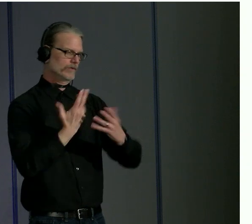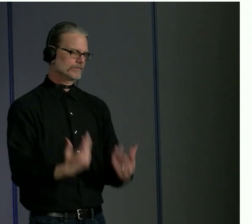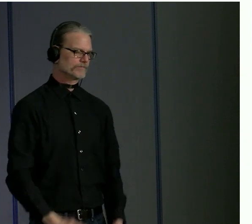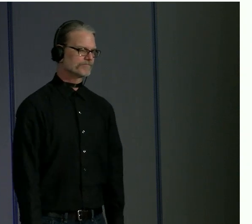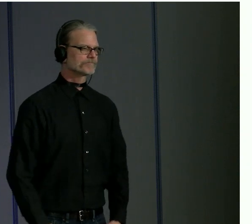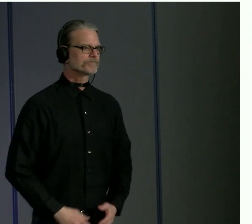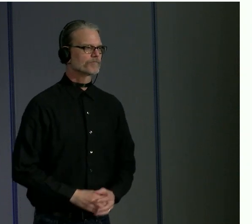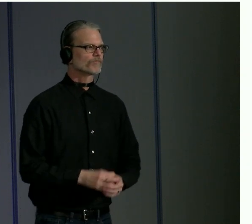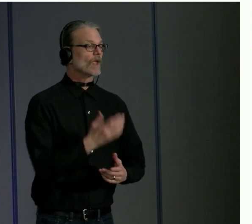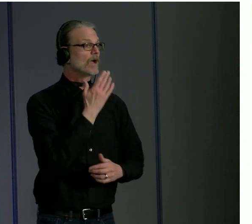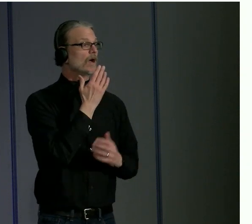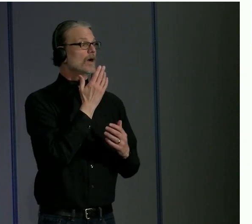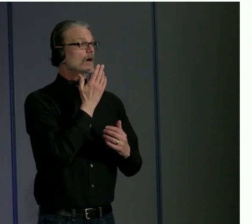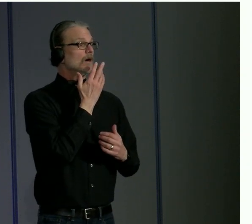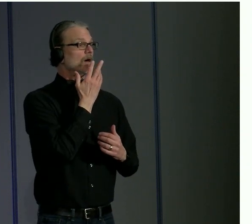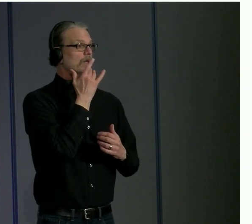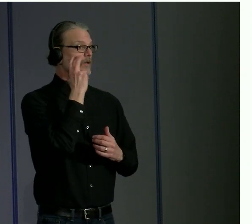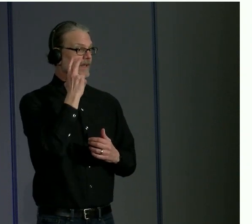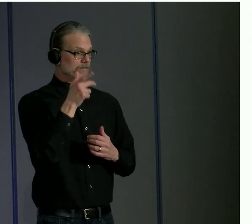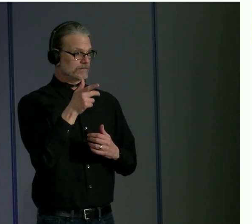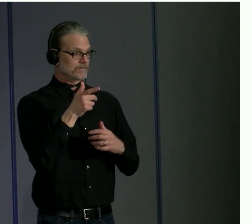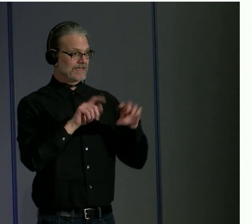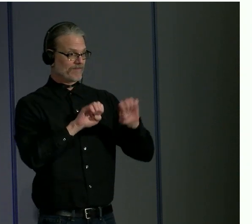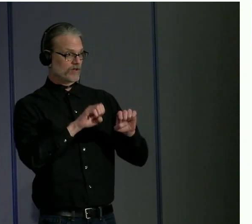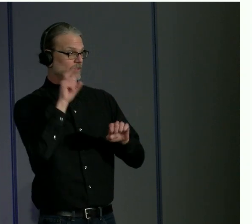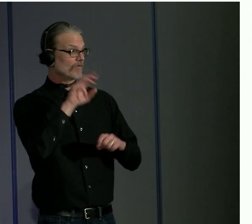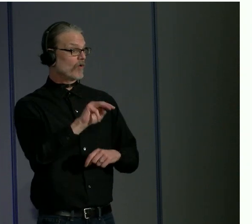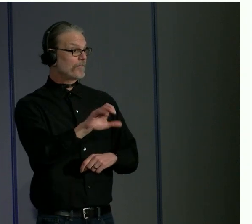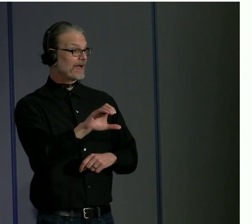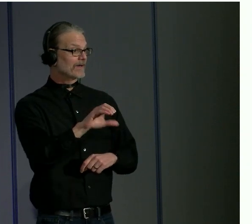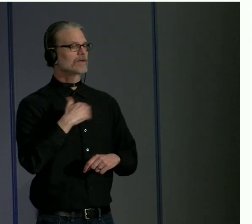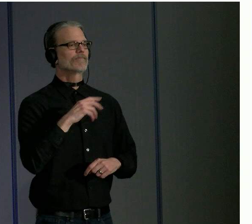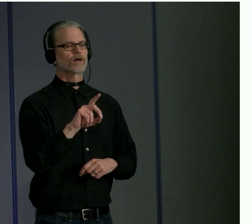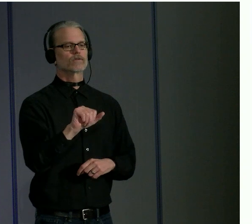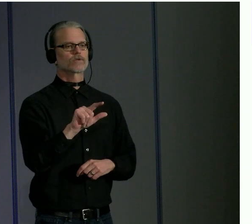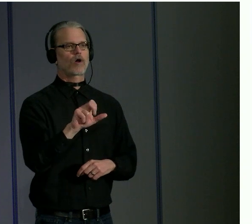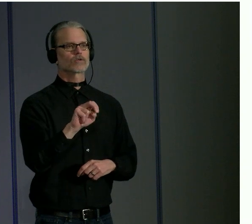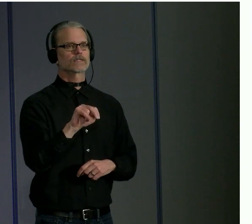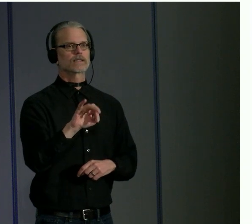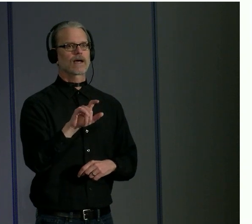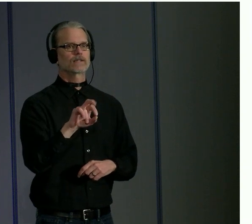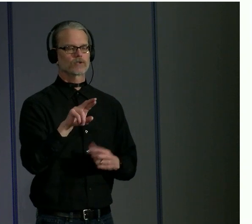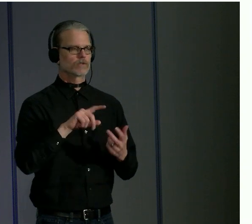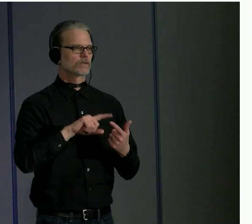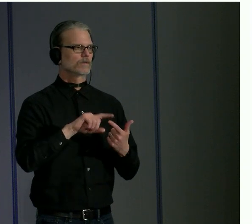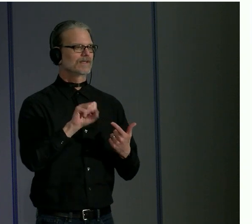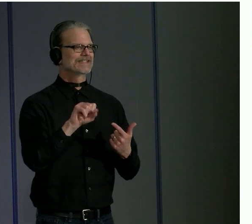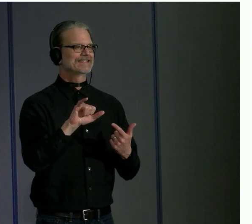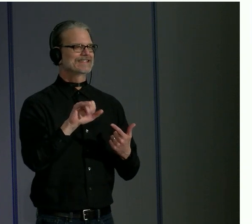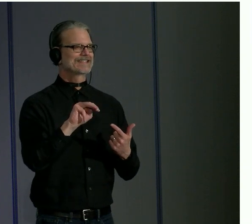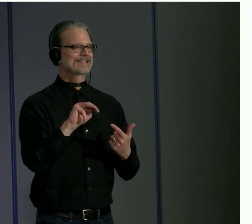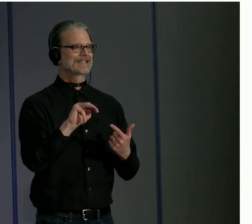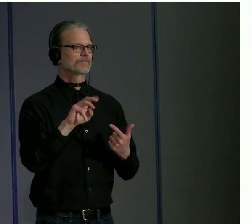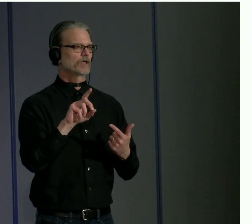Color evaluation tools for Mac. You have Daltonizer. There are others out there.